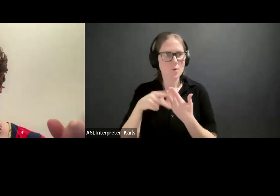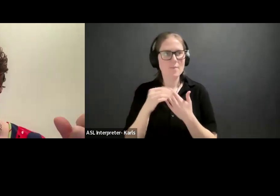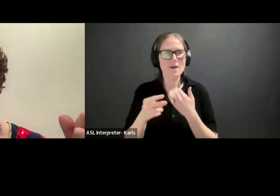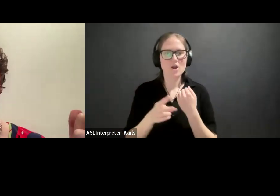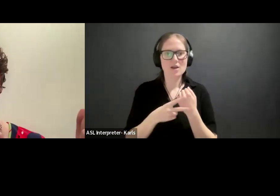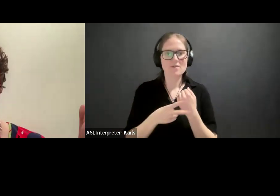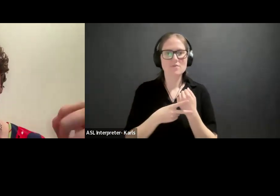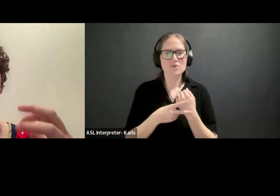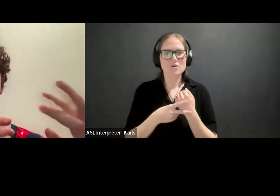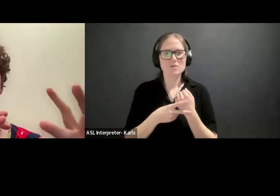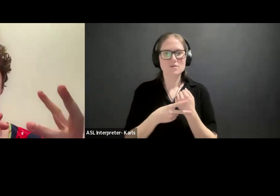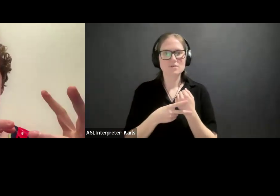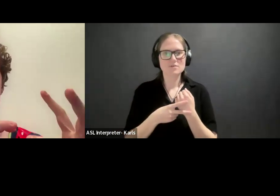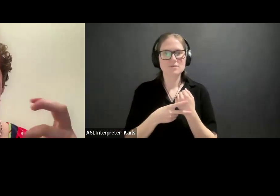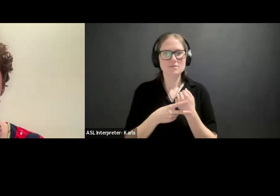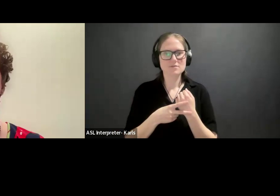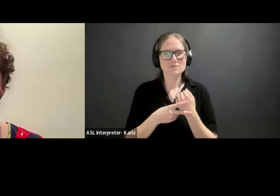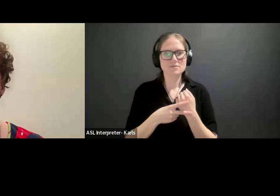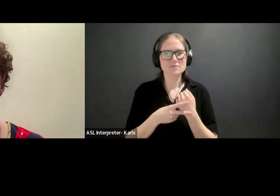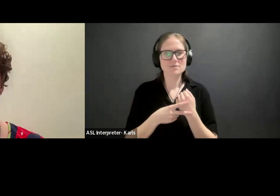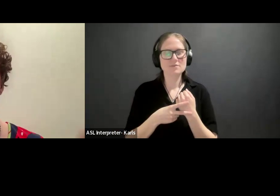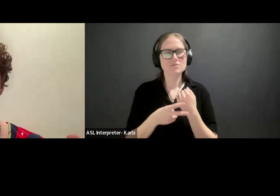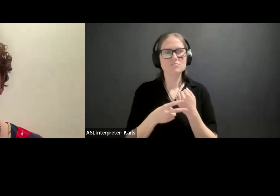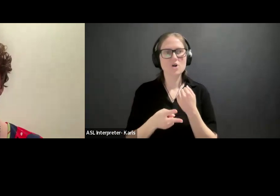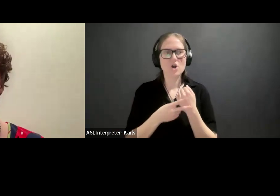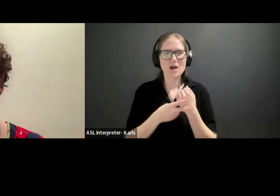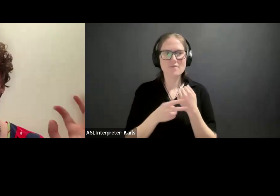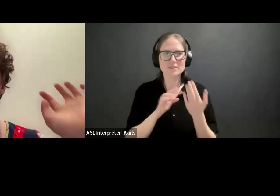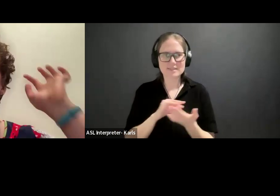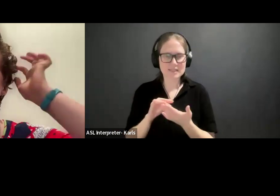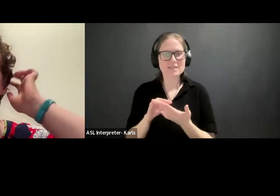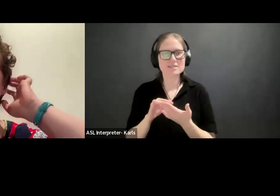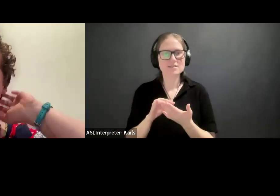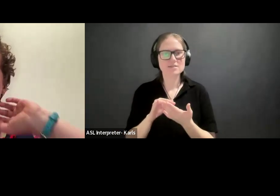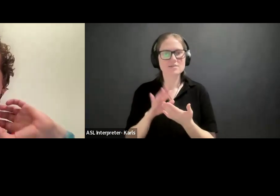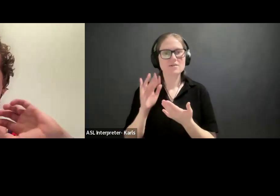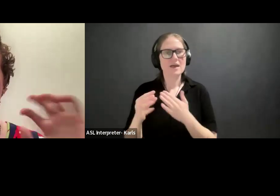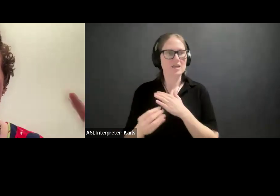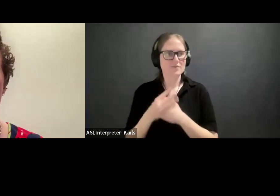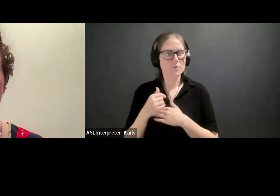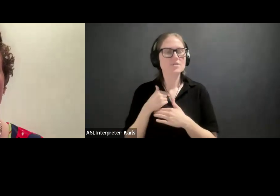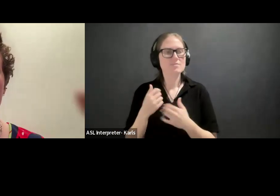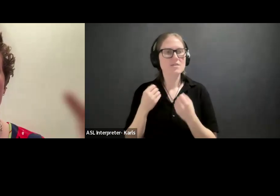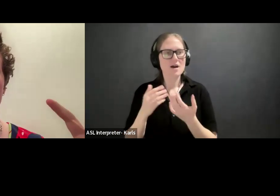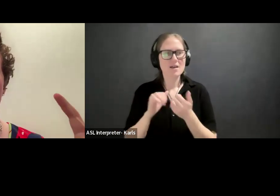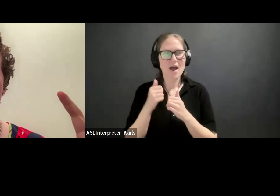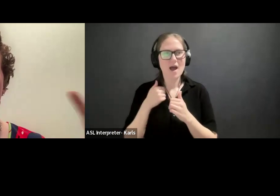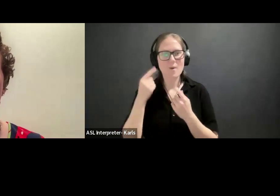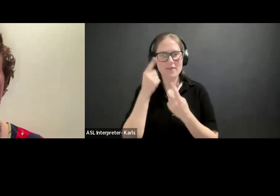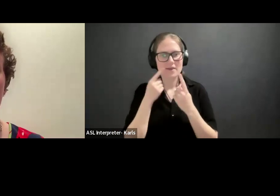uh, studying, like, kind of archival studies, um, kind of has influenced me a lot in how I think about, um, genre,